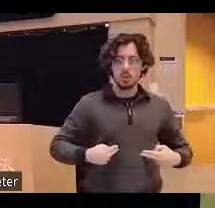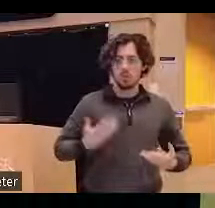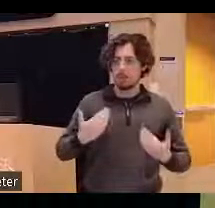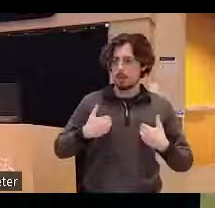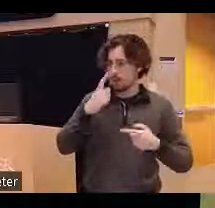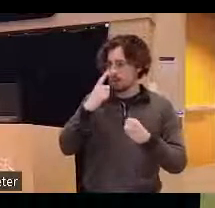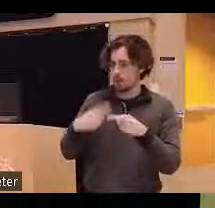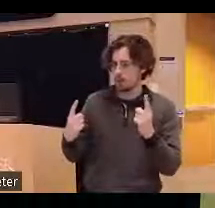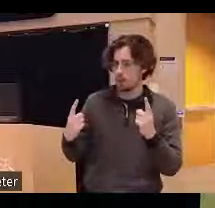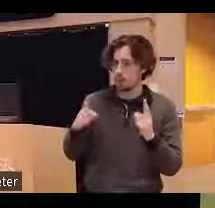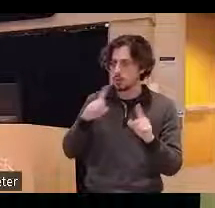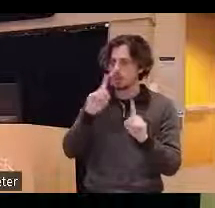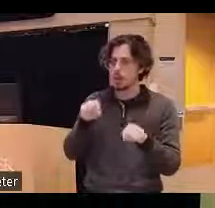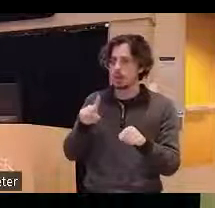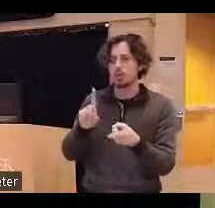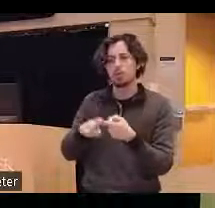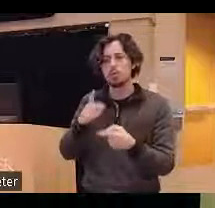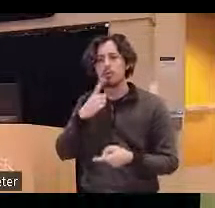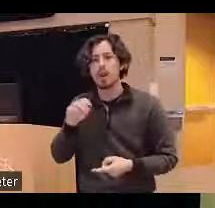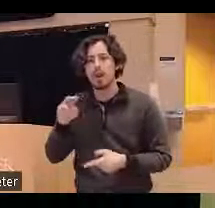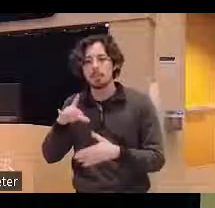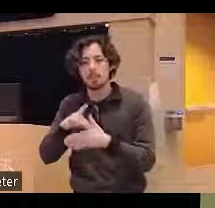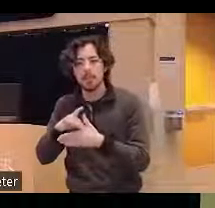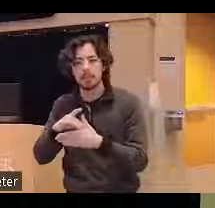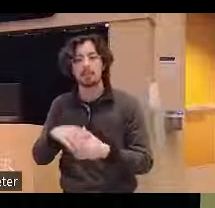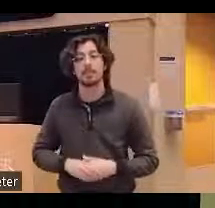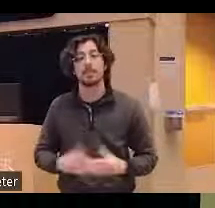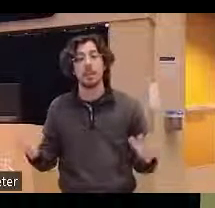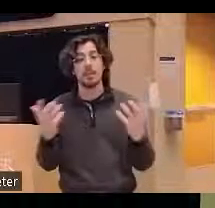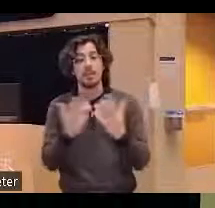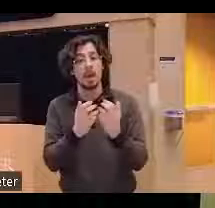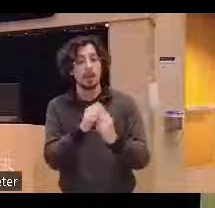processed meat I mean it's INF fitting with the data but you really need five different